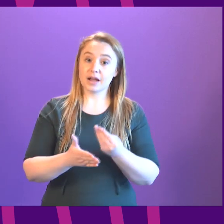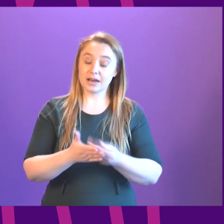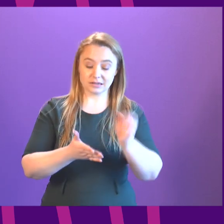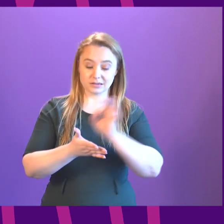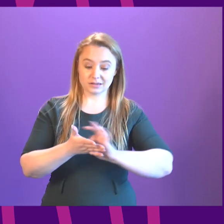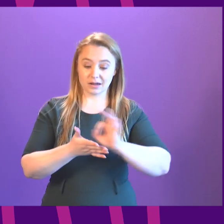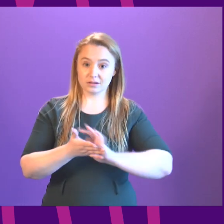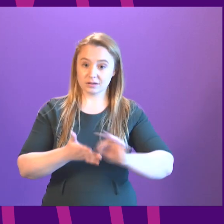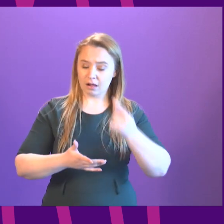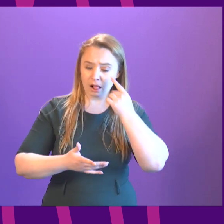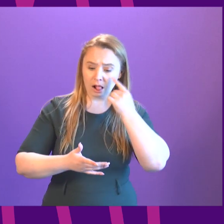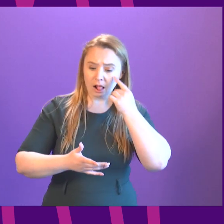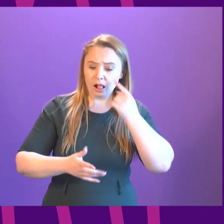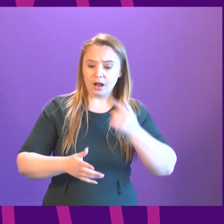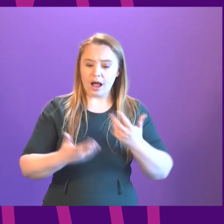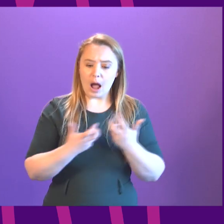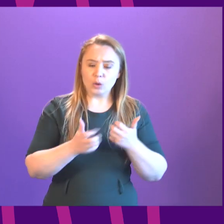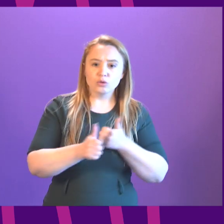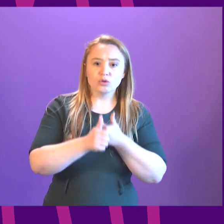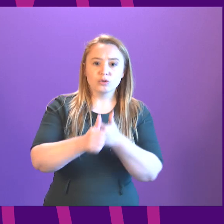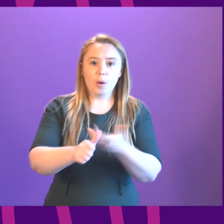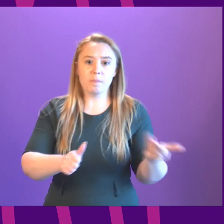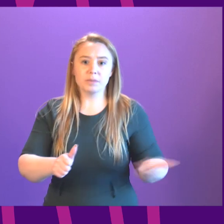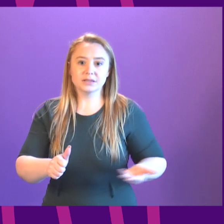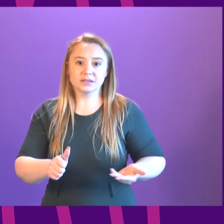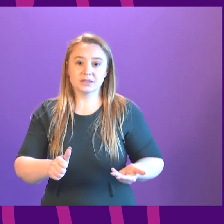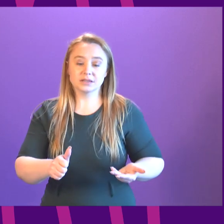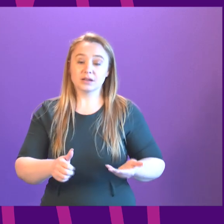looking at what more we can do. Significant financial support is already available; I